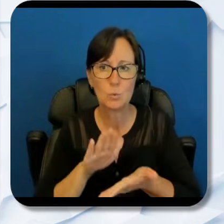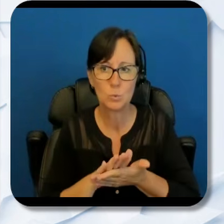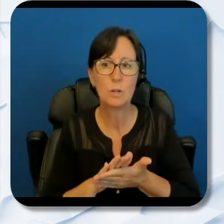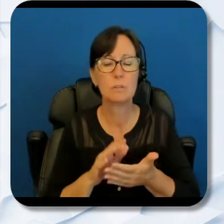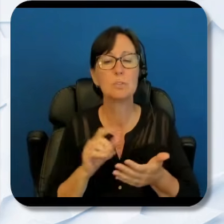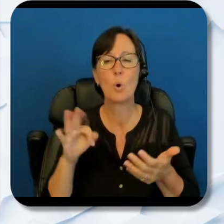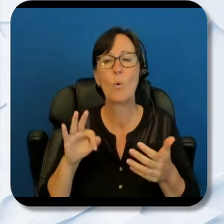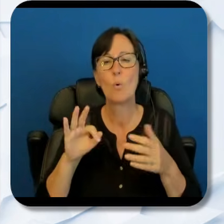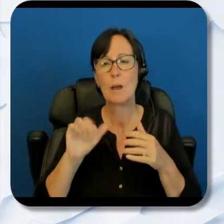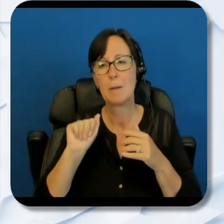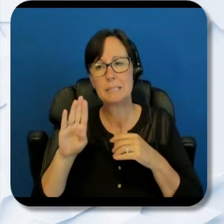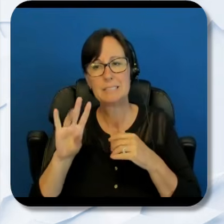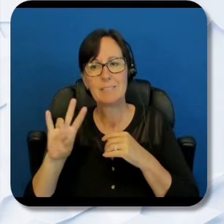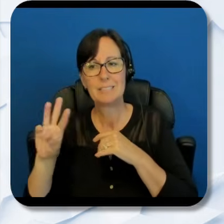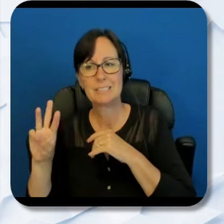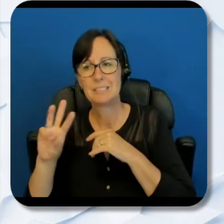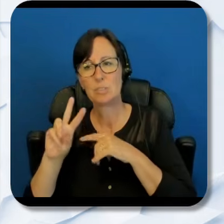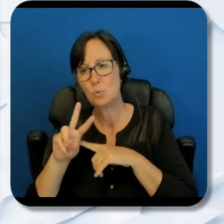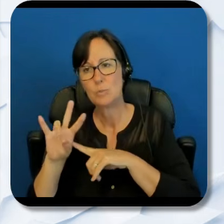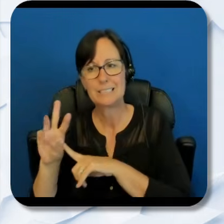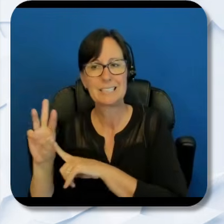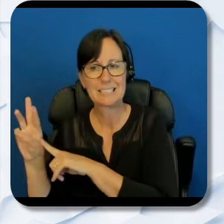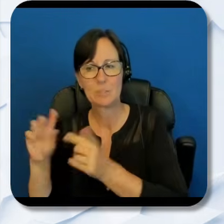So we think it's, you know, interventions such as these, as we think about that continuum of